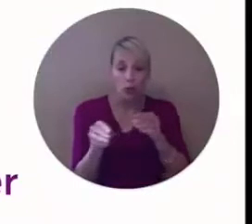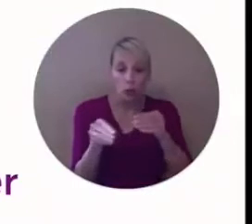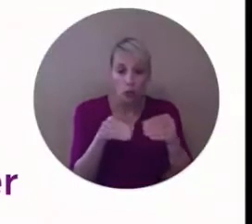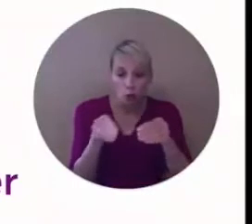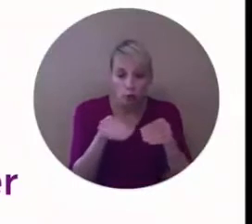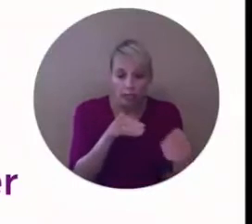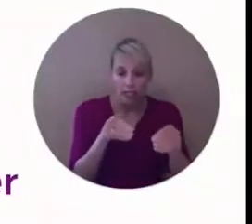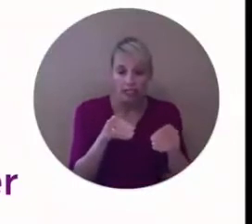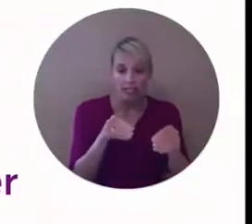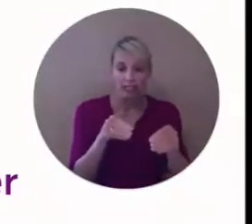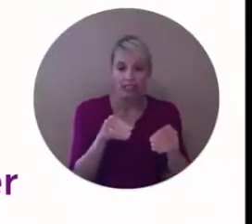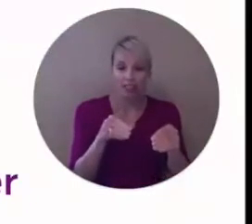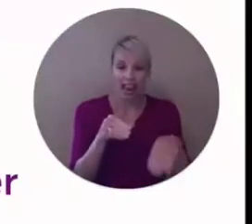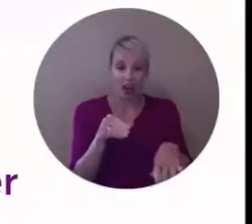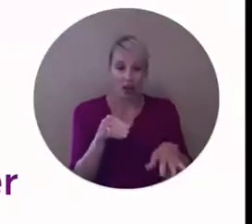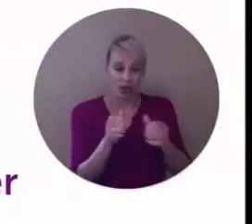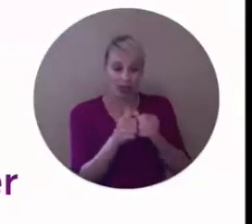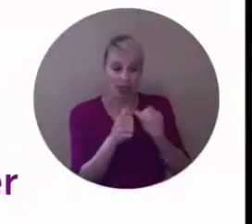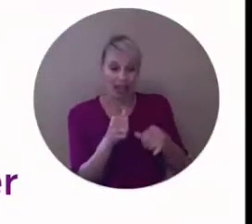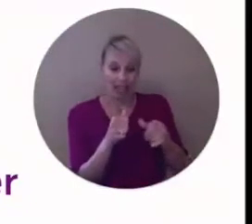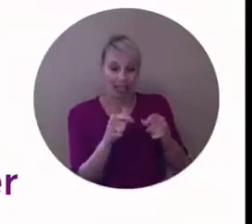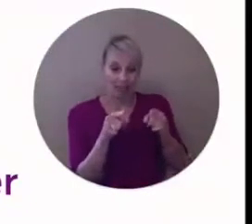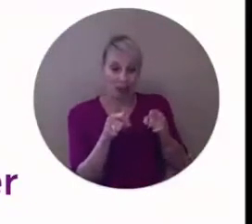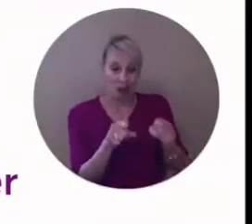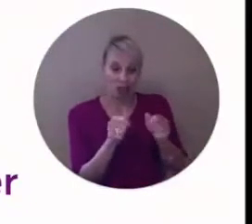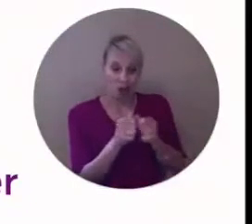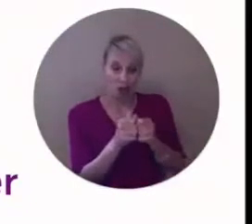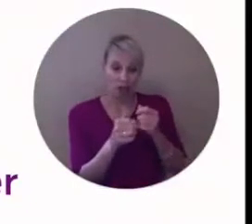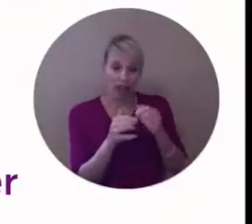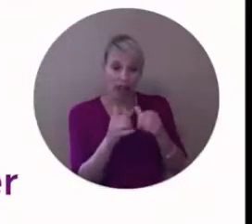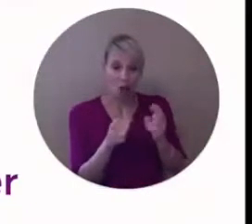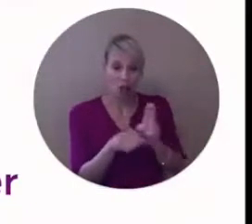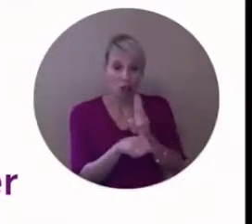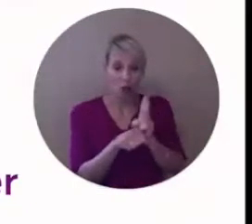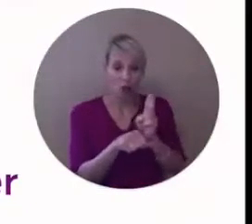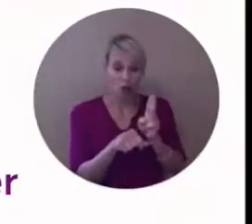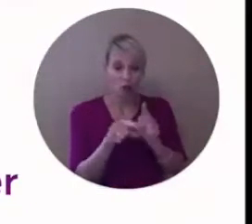a lot of repetition, we use movements and that parallels